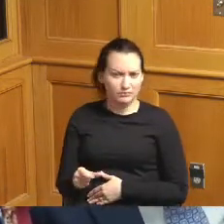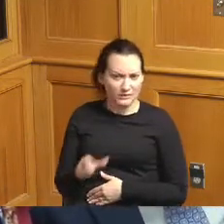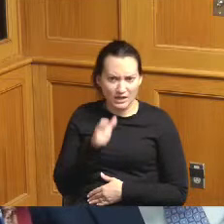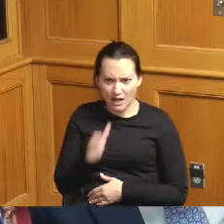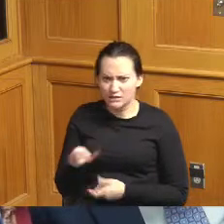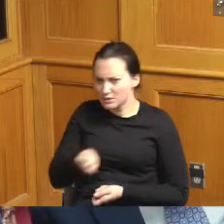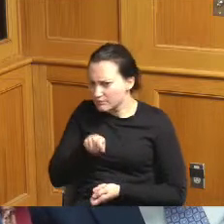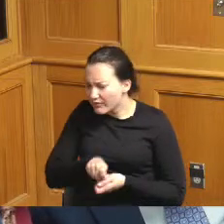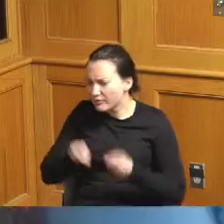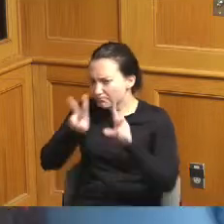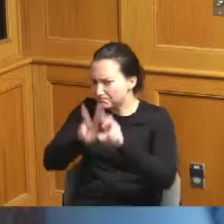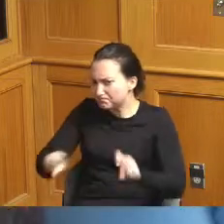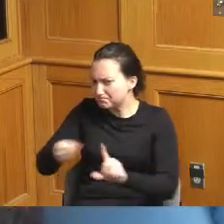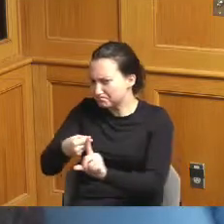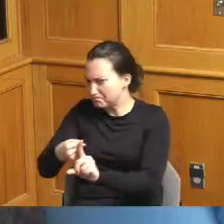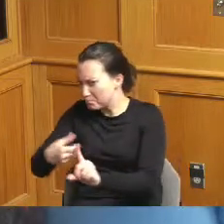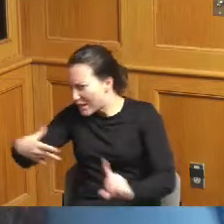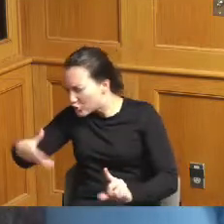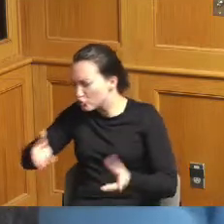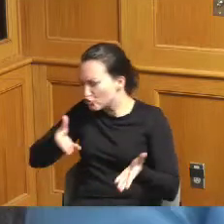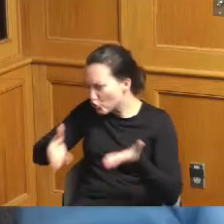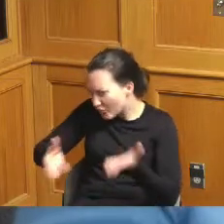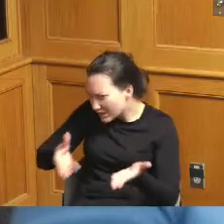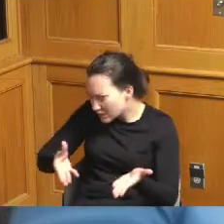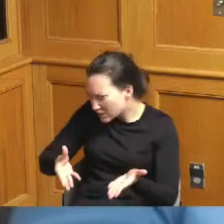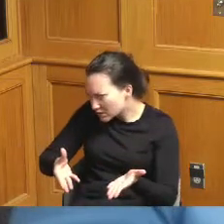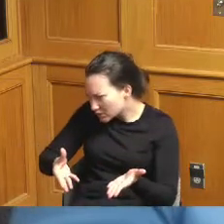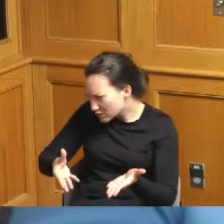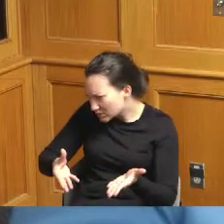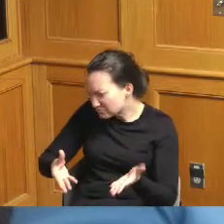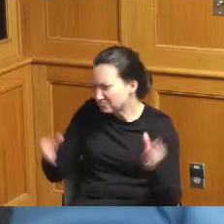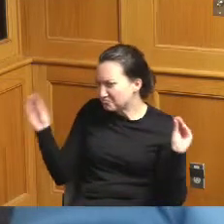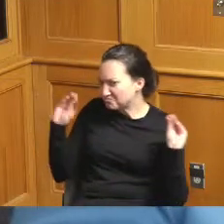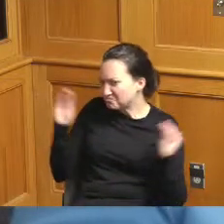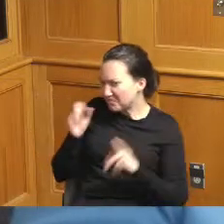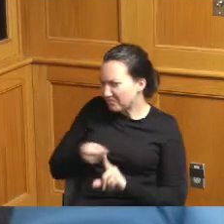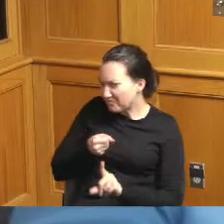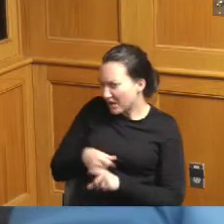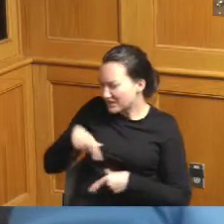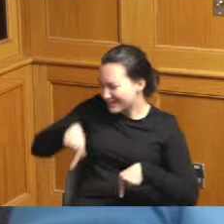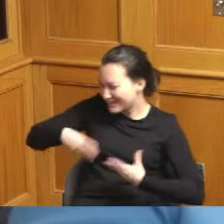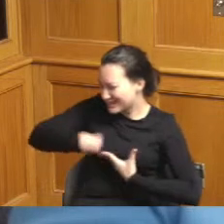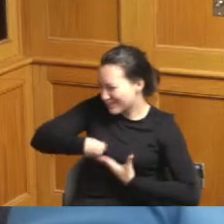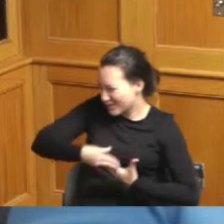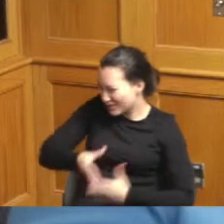at an expanded service with that nothing to affect this budget that you're proposing to there's